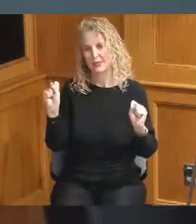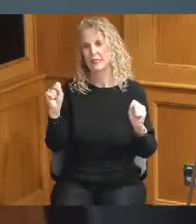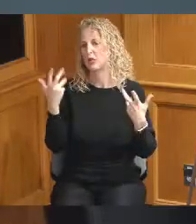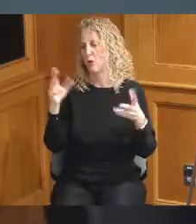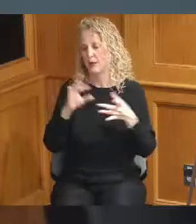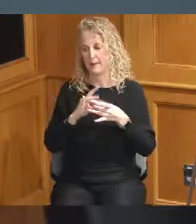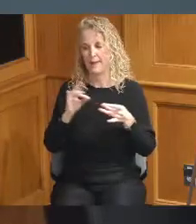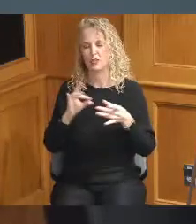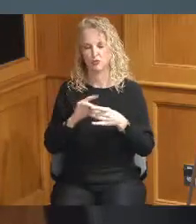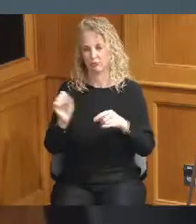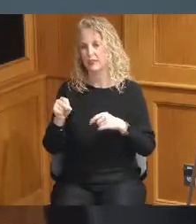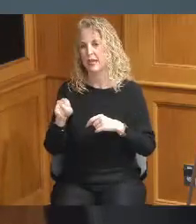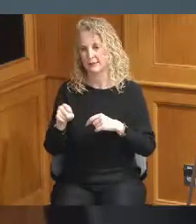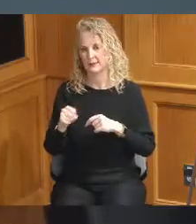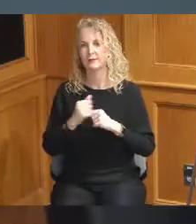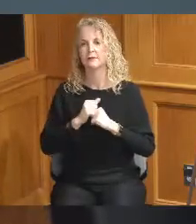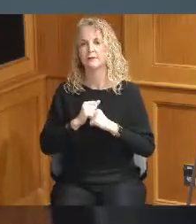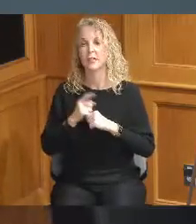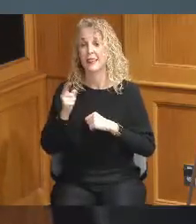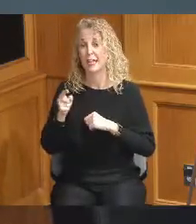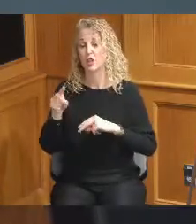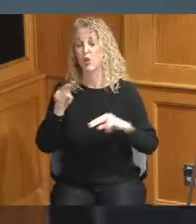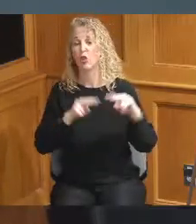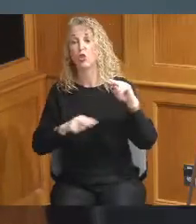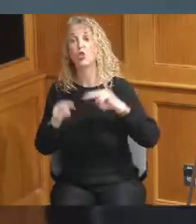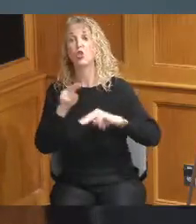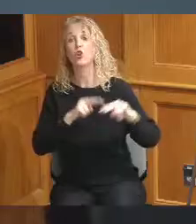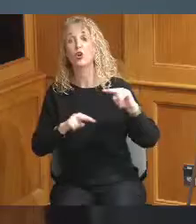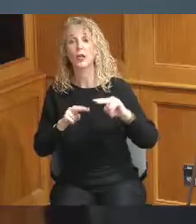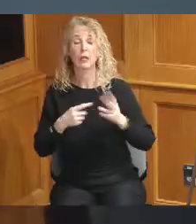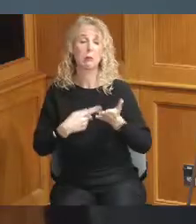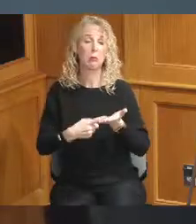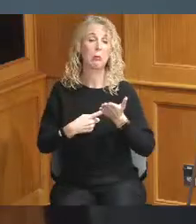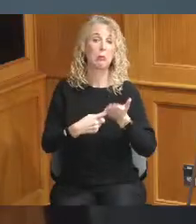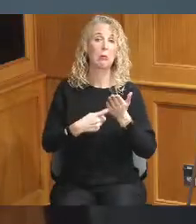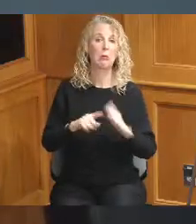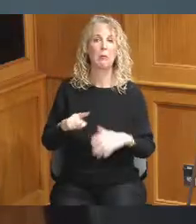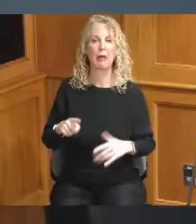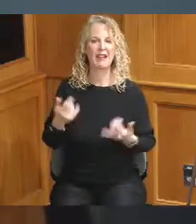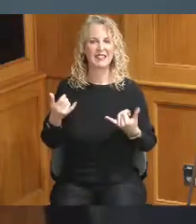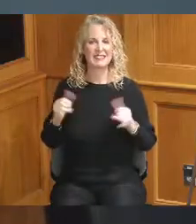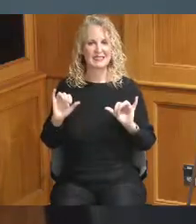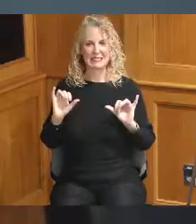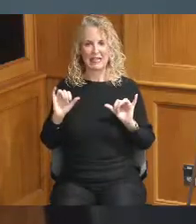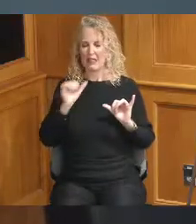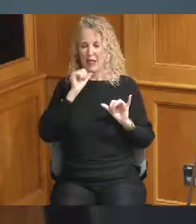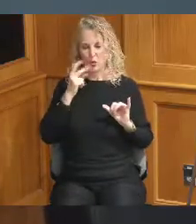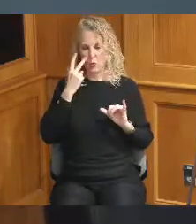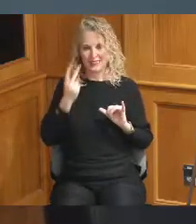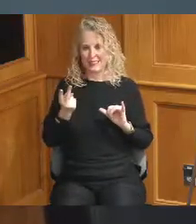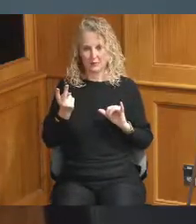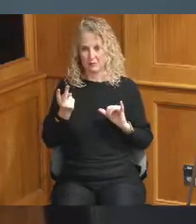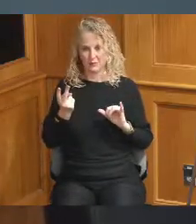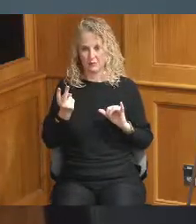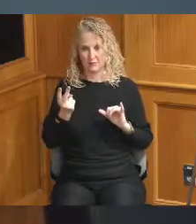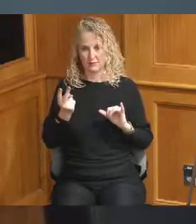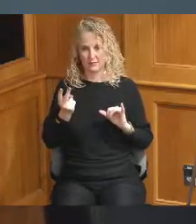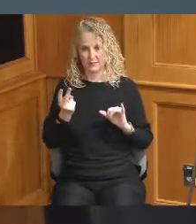about that you're looking at that you're talking about that but I still have yet to see it and so I